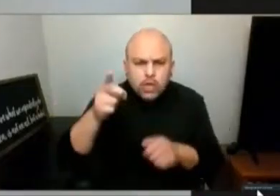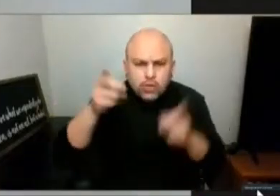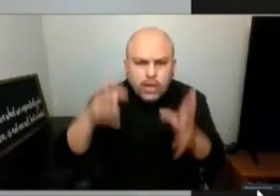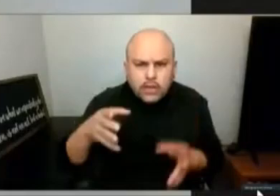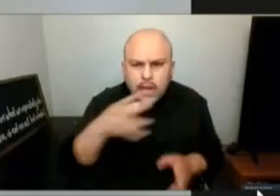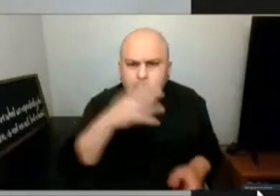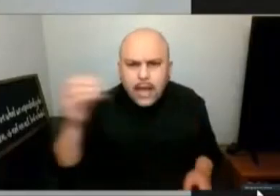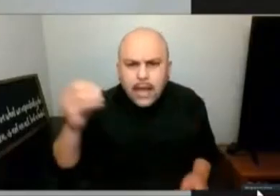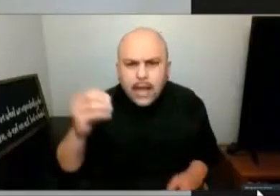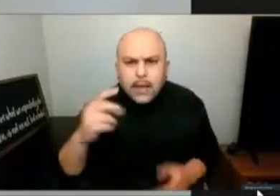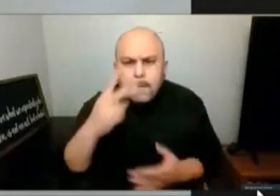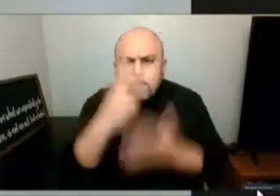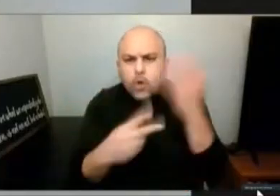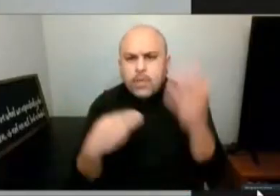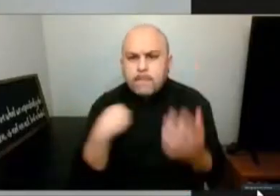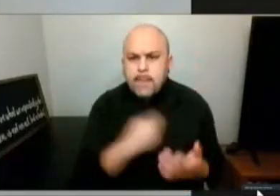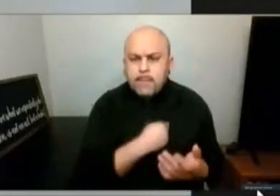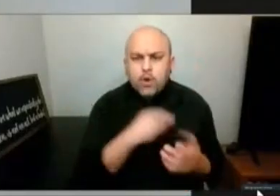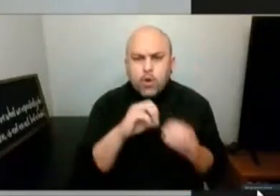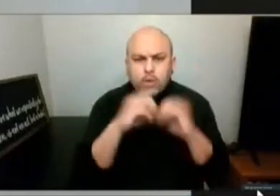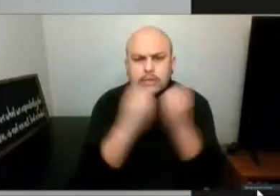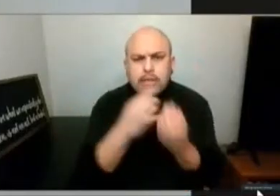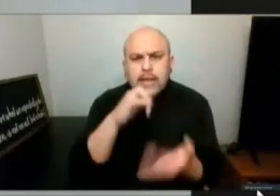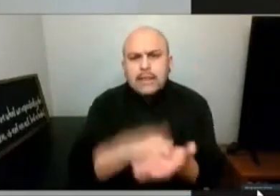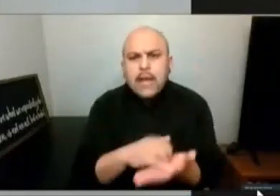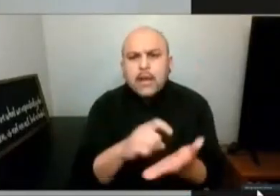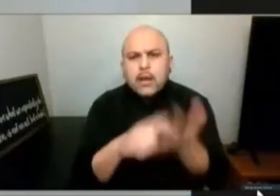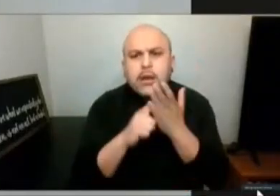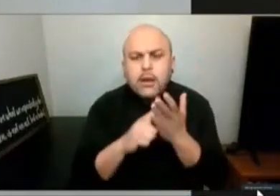I'm with the National Coalition of STD Directors, the [unintelligible] membership organization